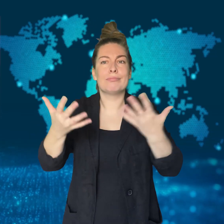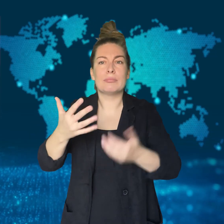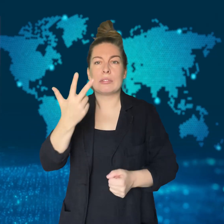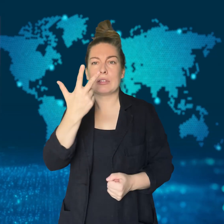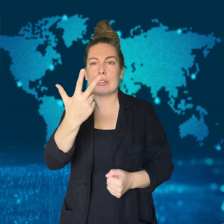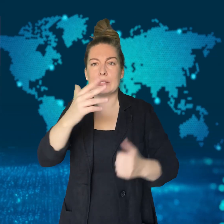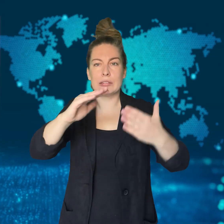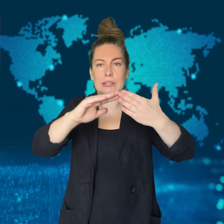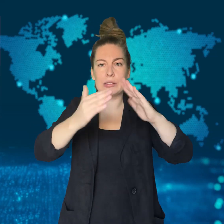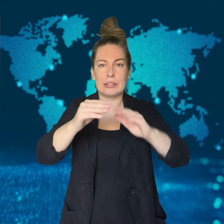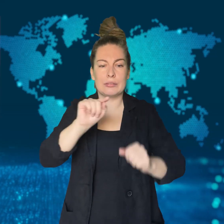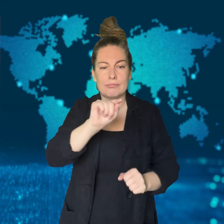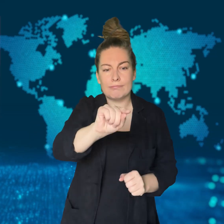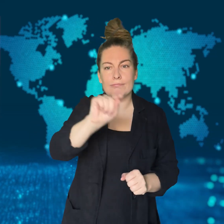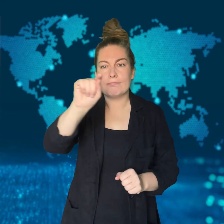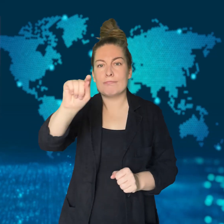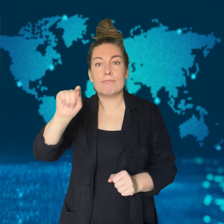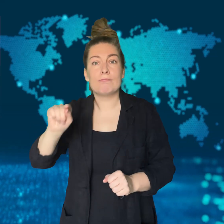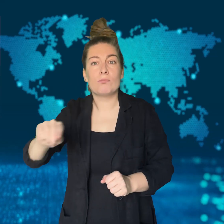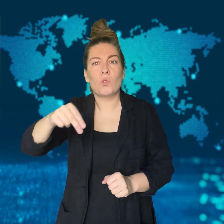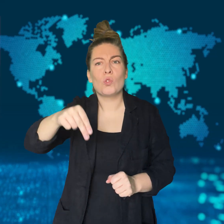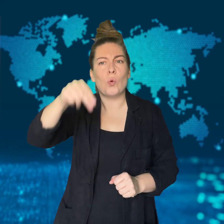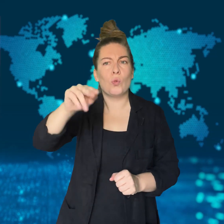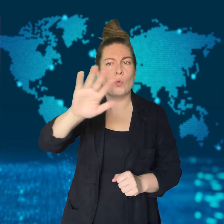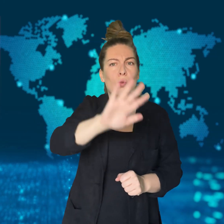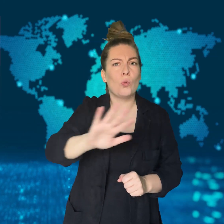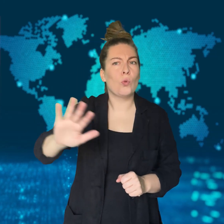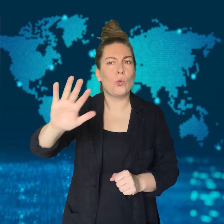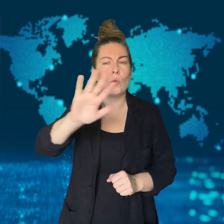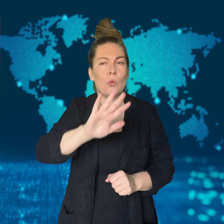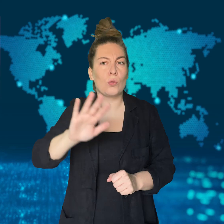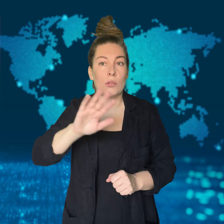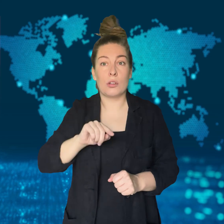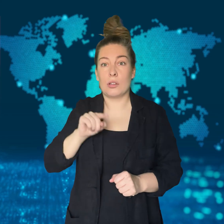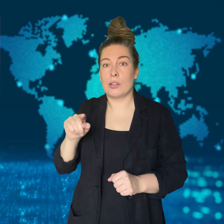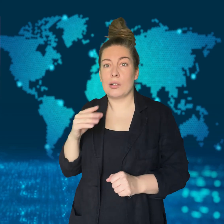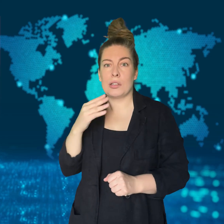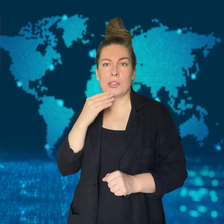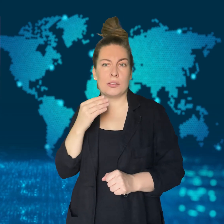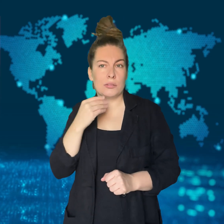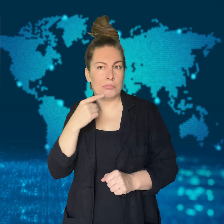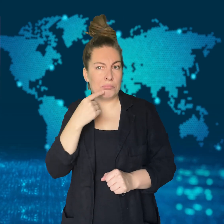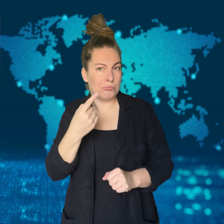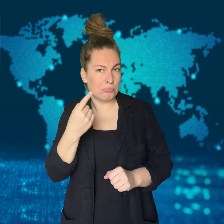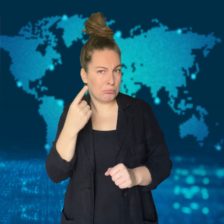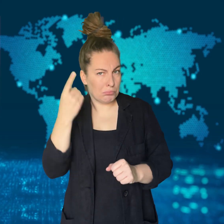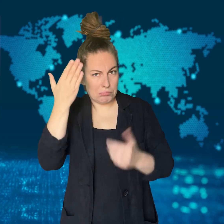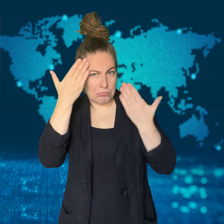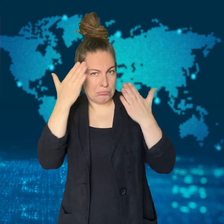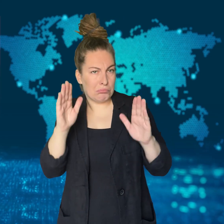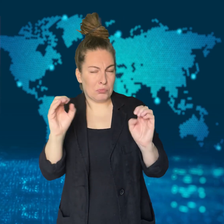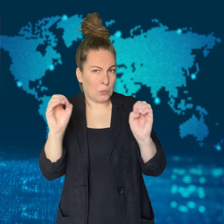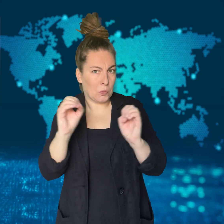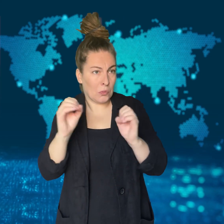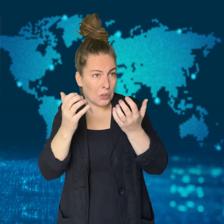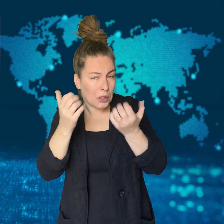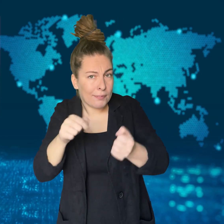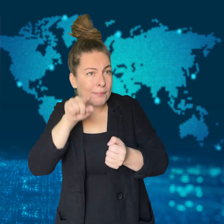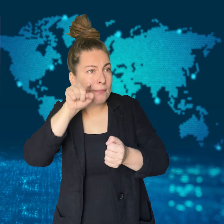but the Israeli military said it wasnt aware of strikes in those locations.